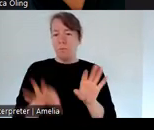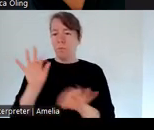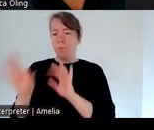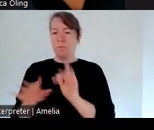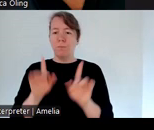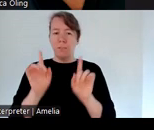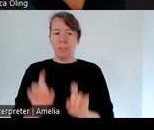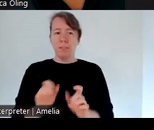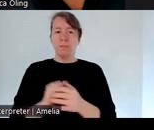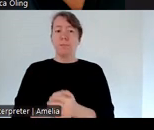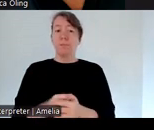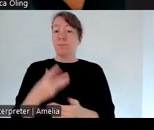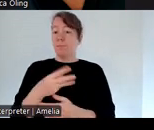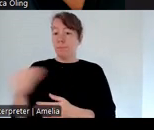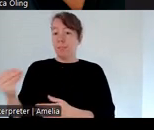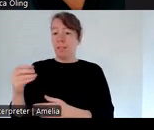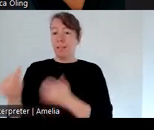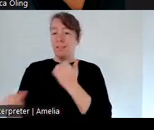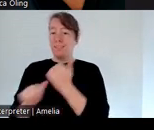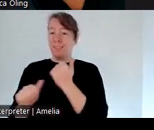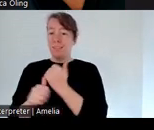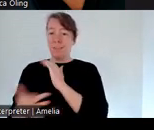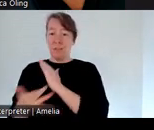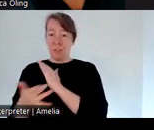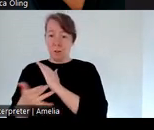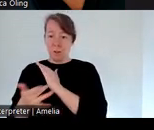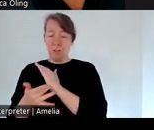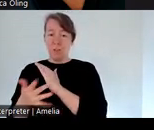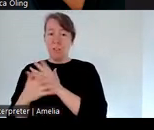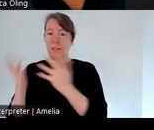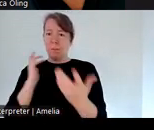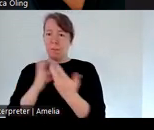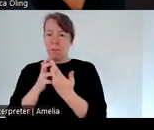And at this point we asked that people actually use a screen reader to navigate the content,